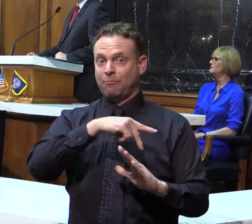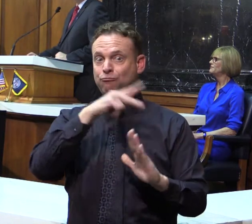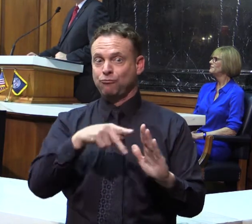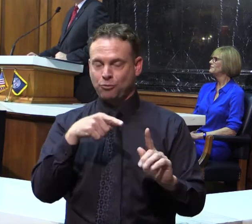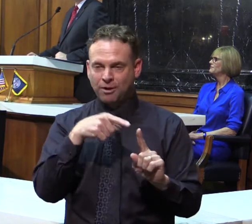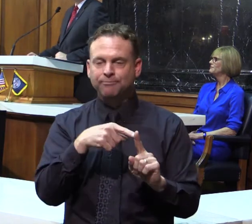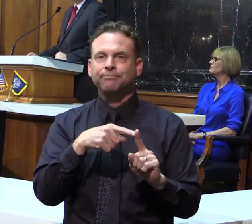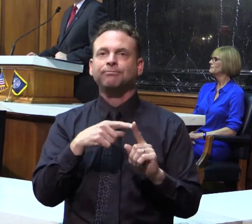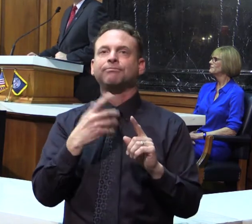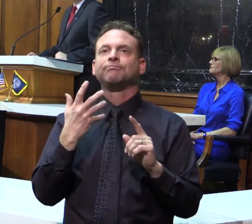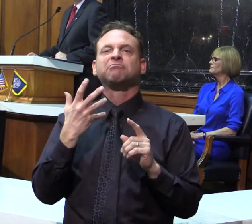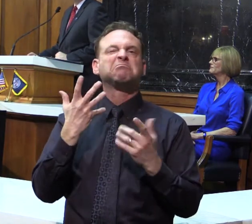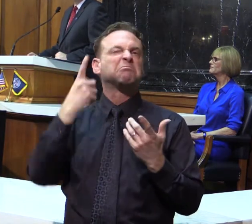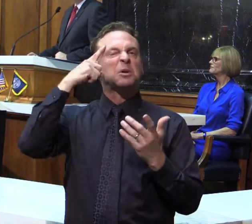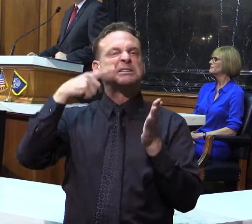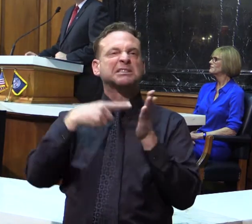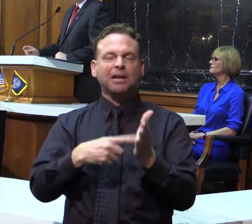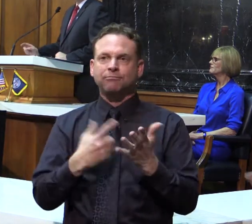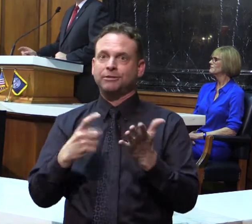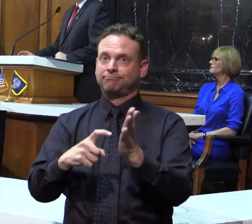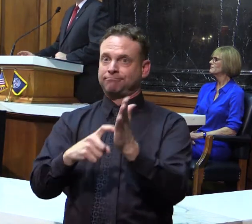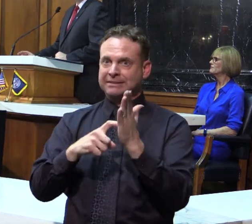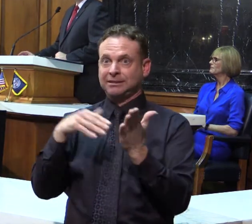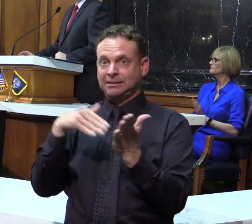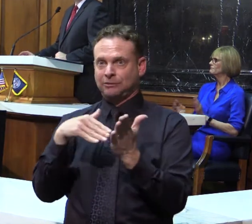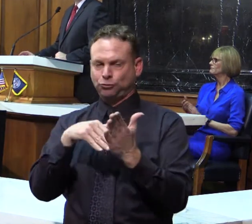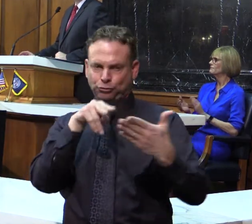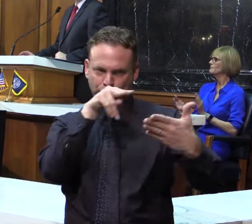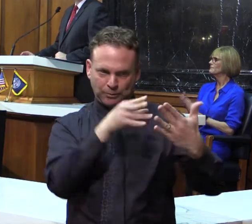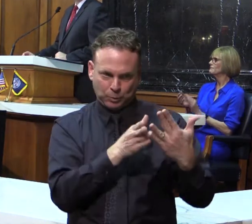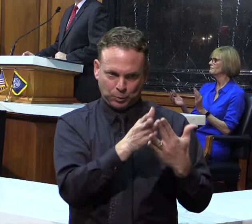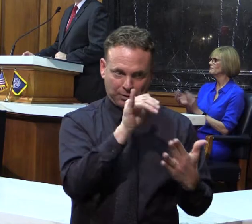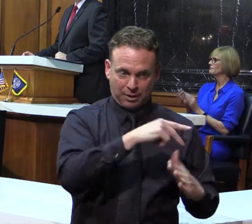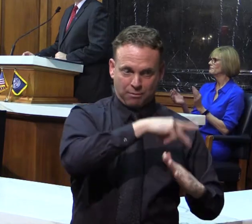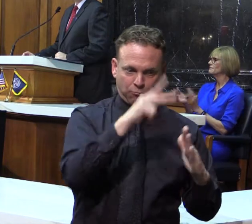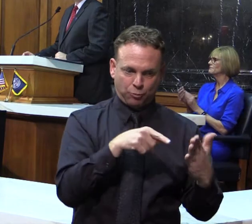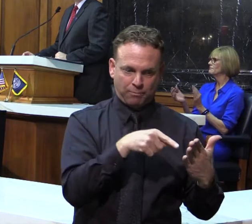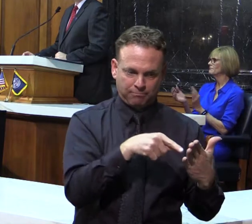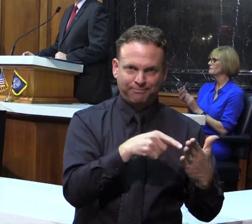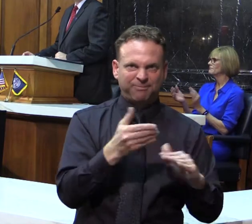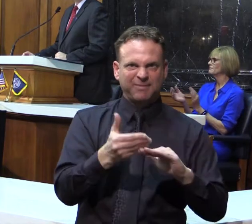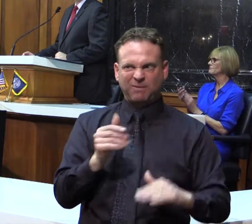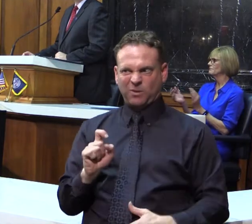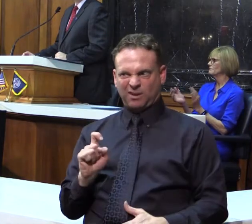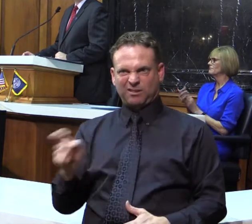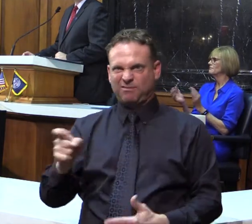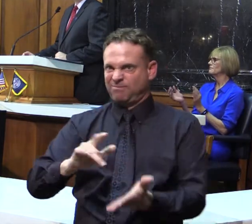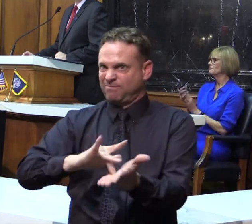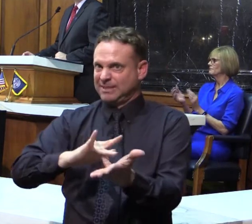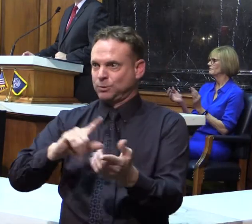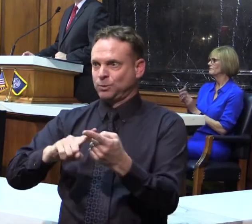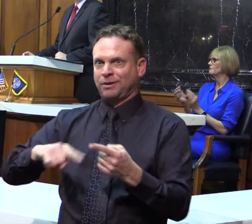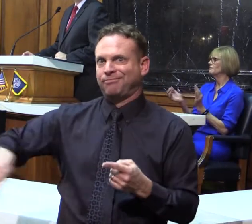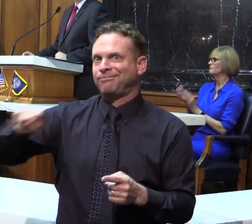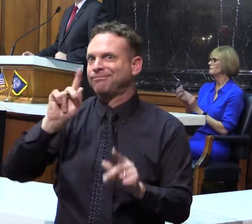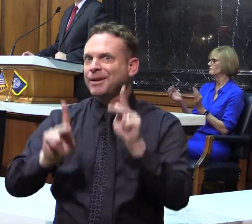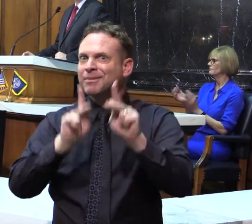an opioid prescription.